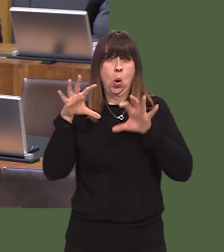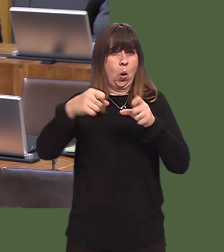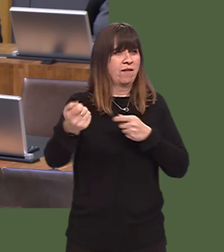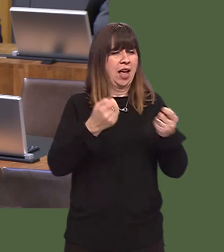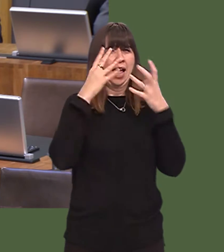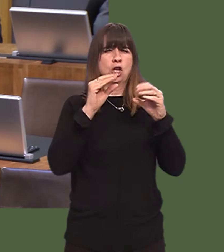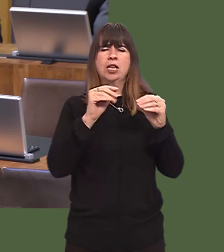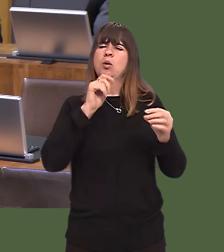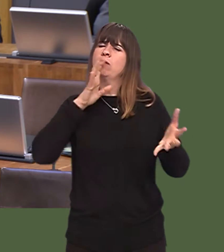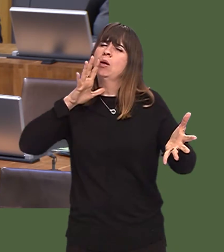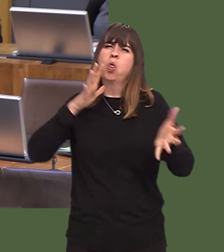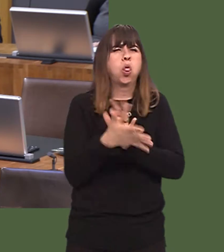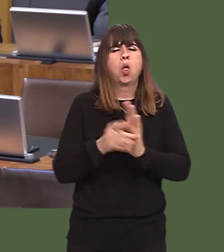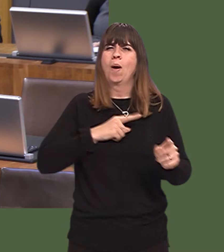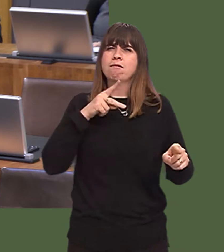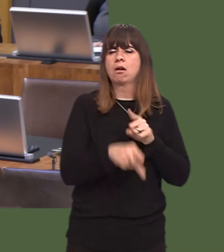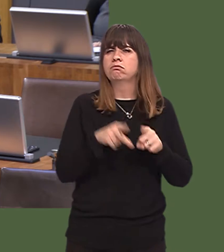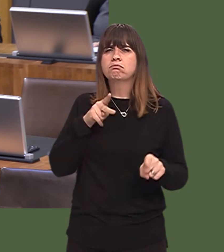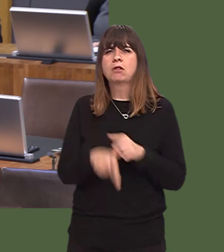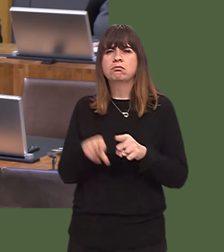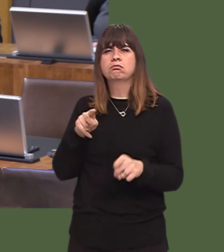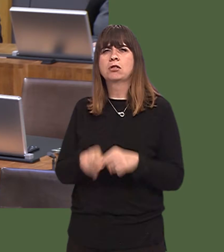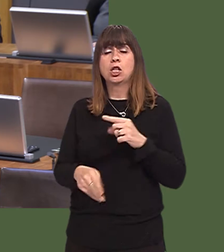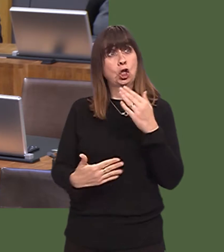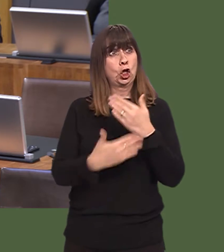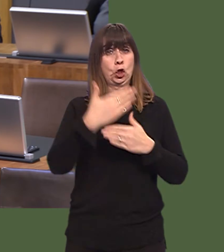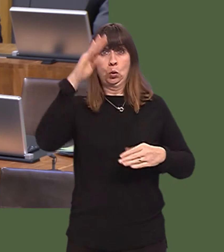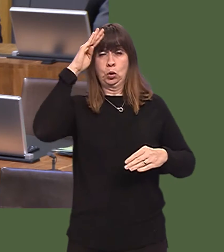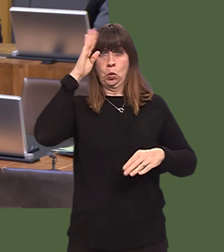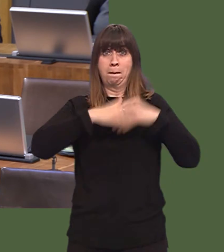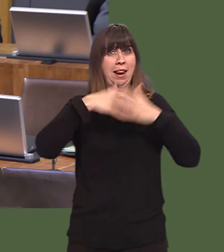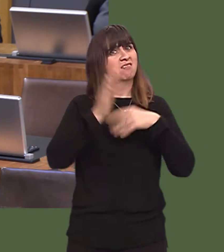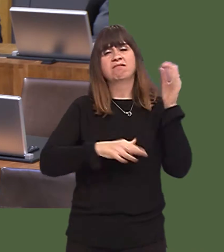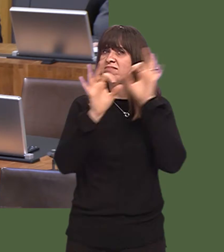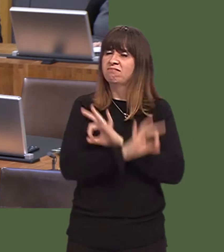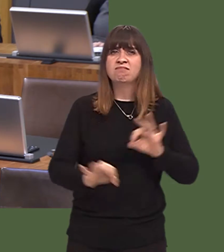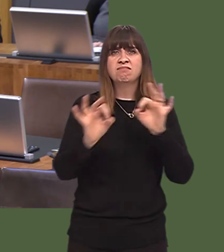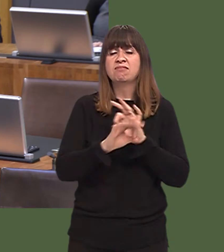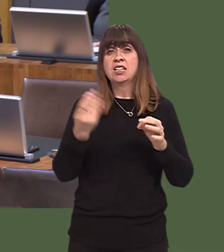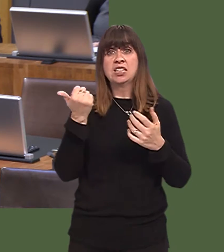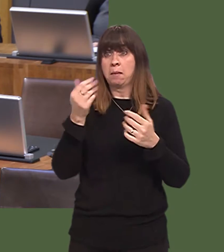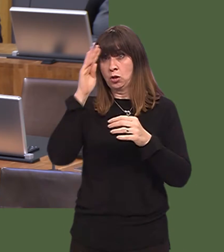have destroyed the education system through cuts, they wouldnít have built schools, they would have kept children being taught in schools that were falling apart.